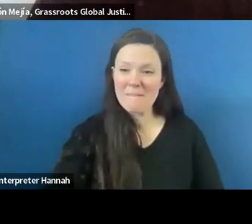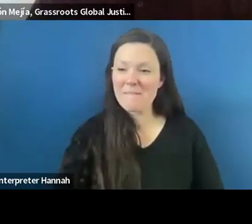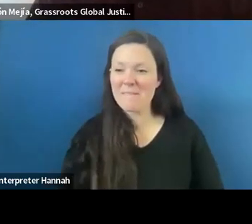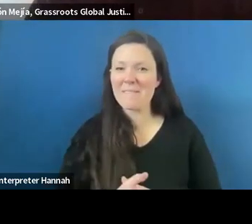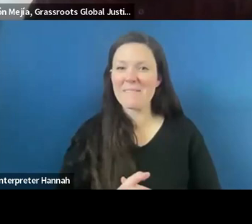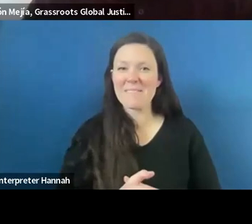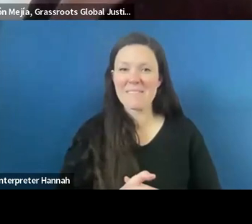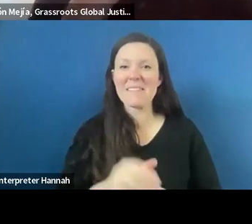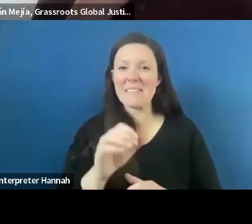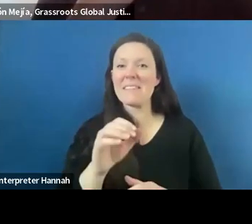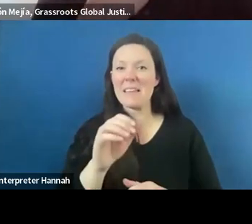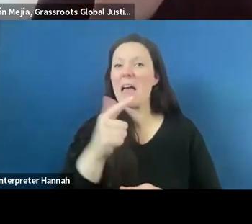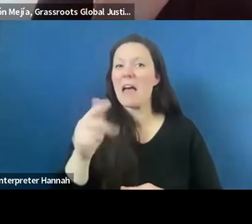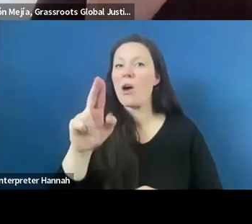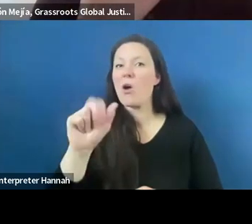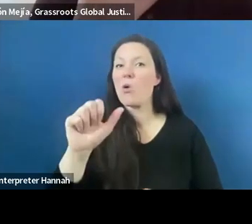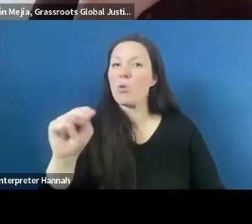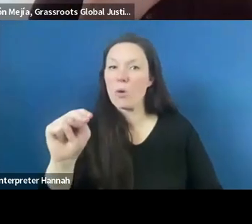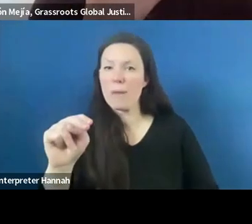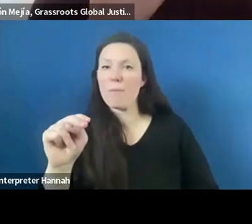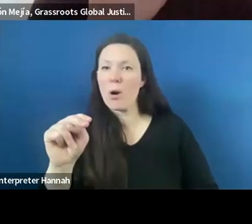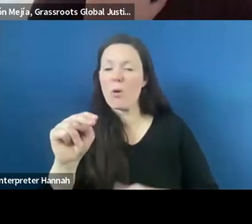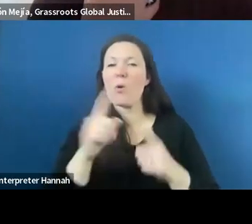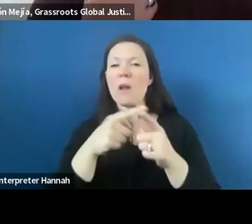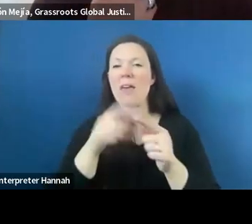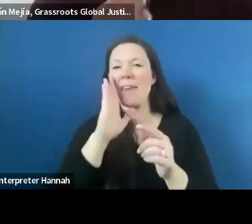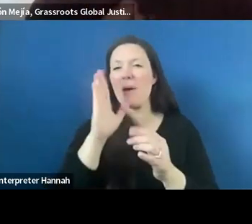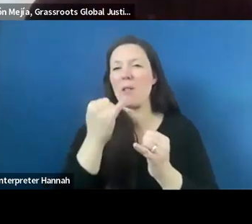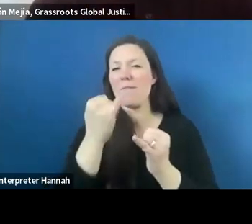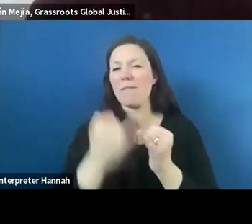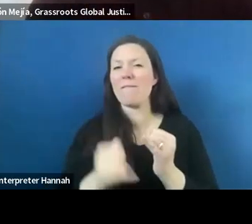Yeah. Let's go to you, Ramon, and then I'll wrap up with one final question from the audience